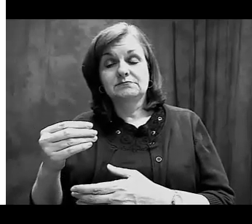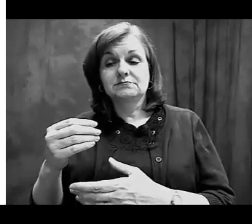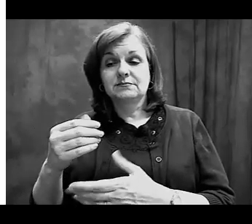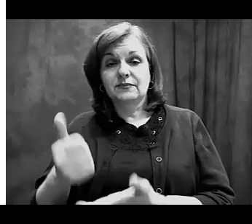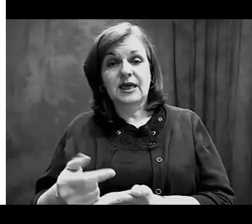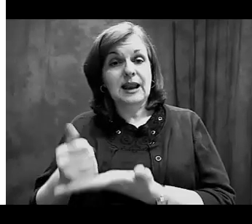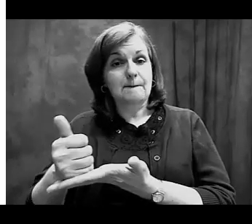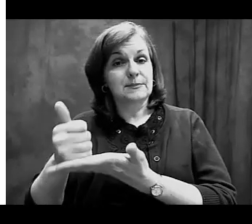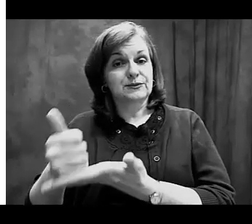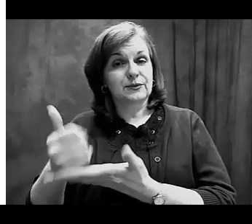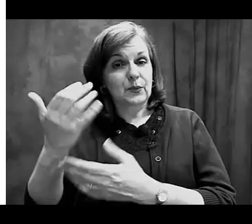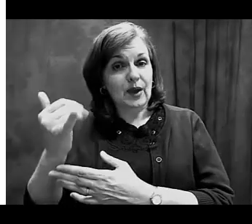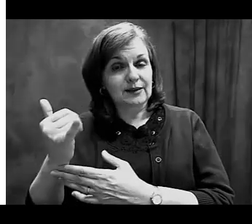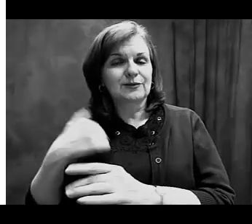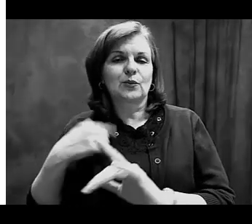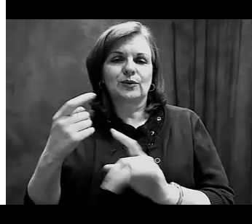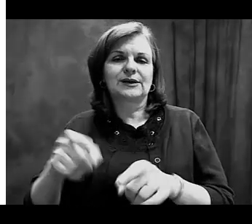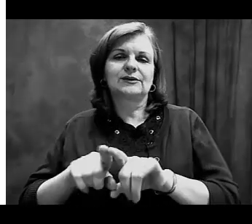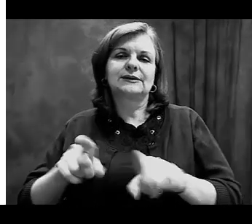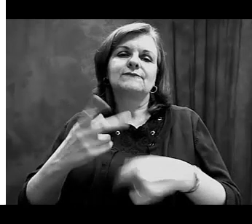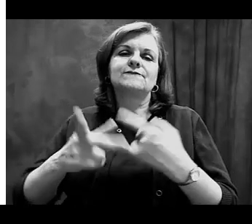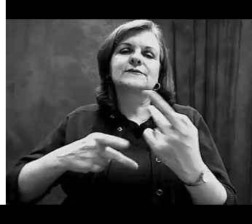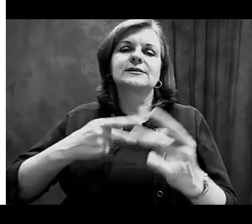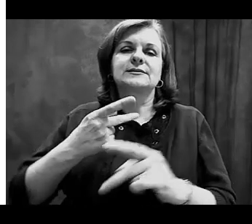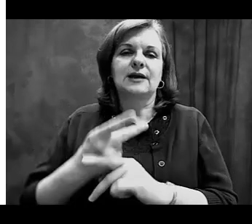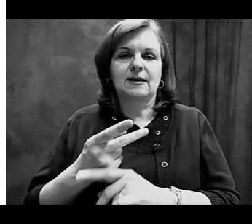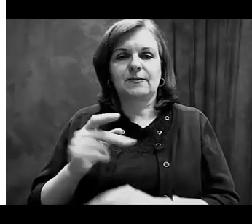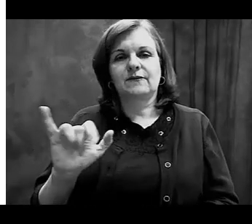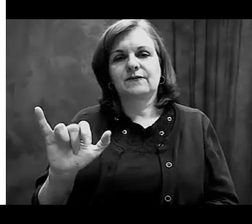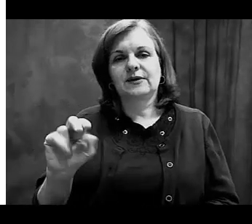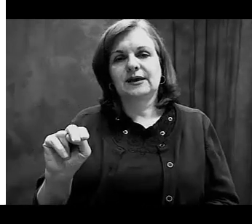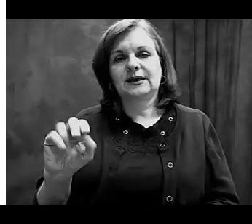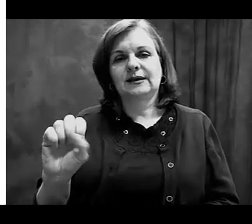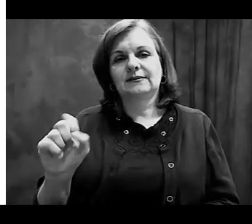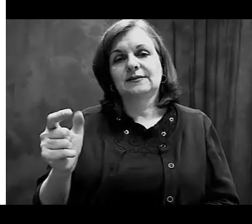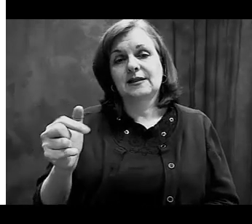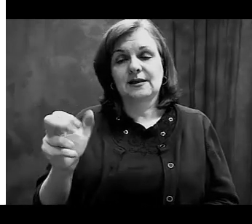and that's because we can give you a different form of insulin.